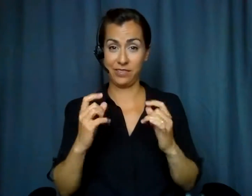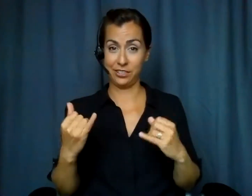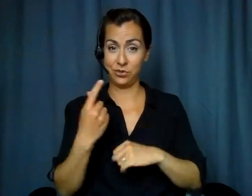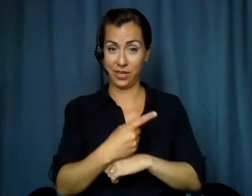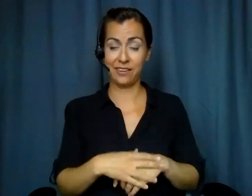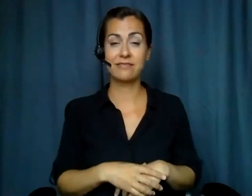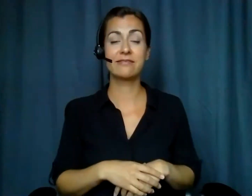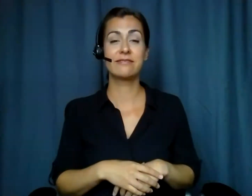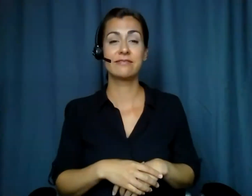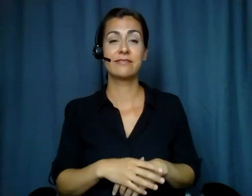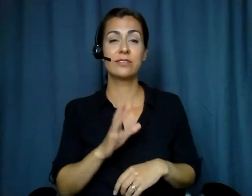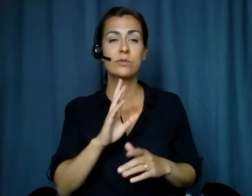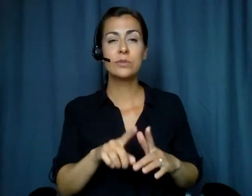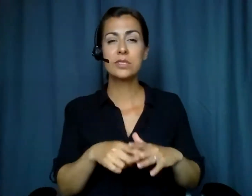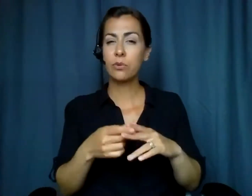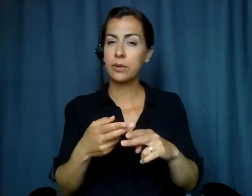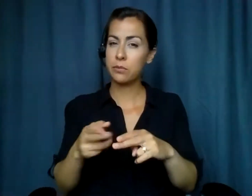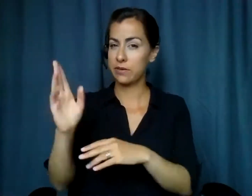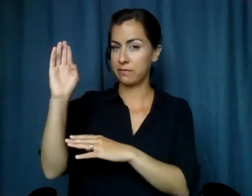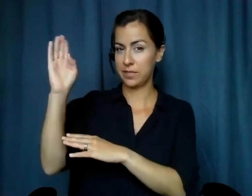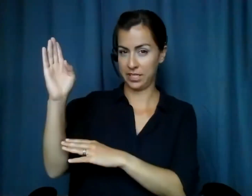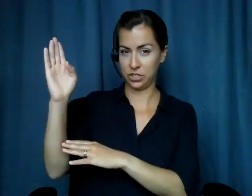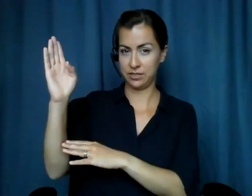question. I think we're ready to get started. I'm